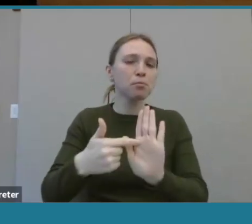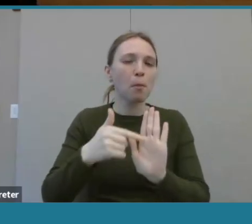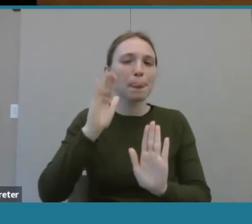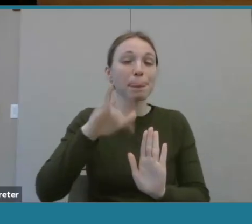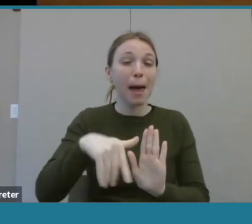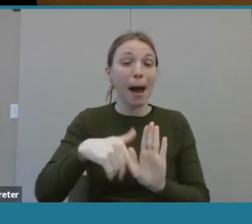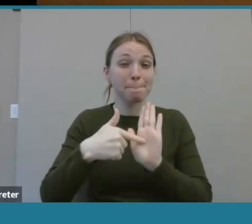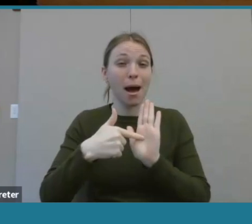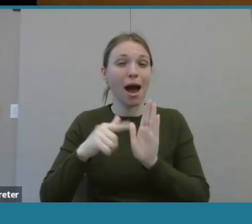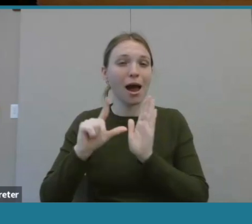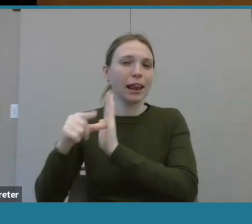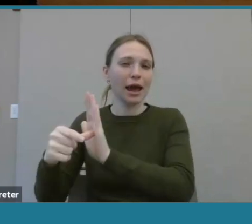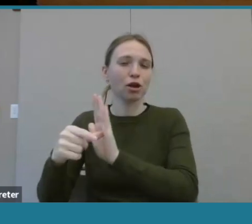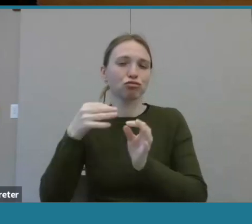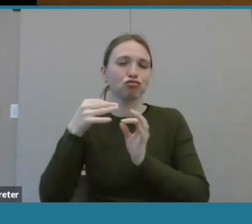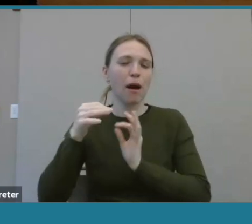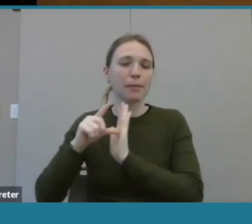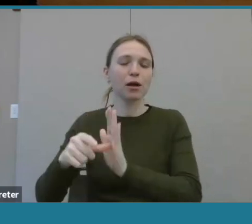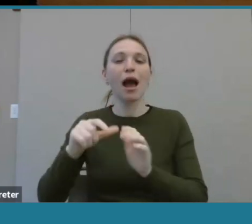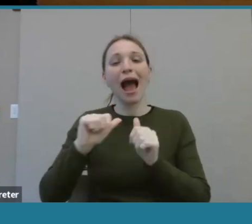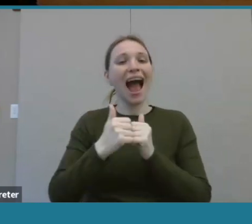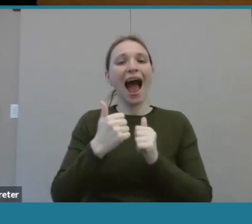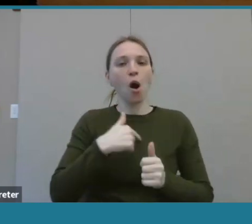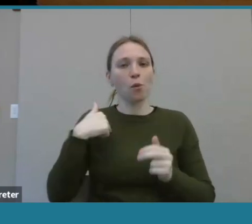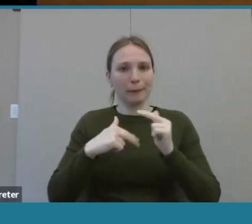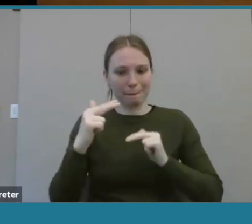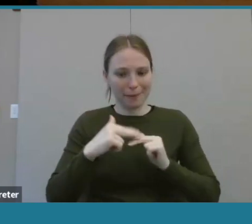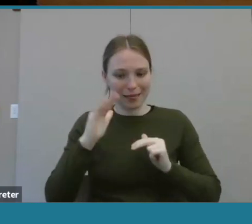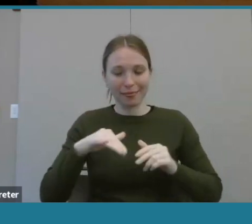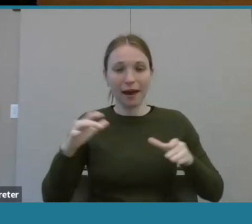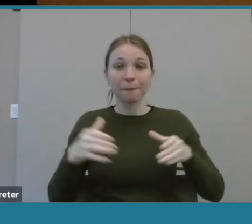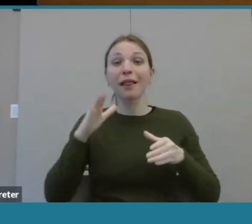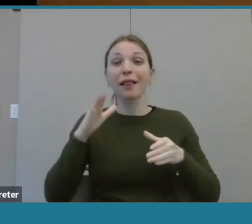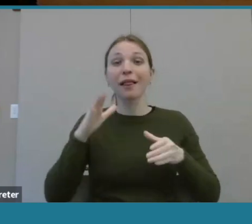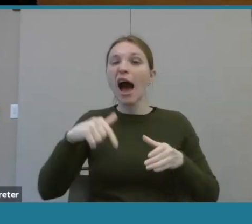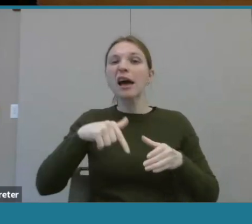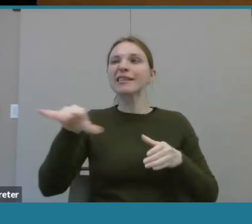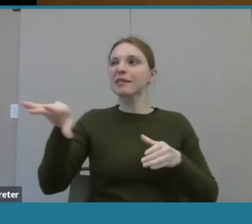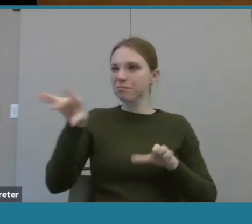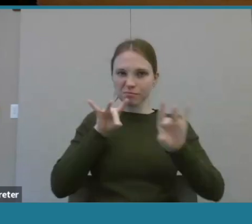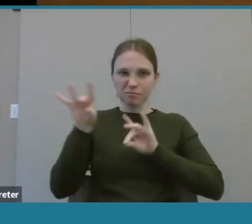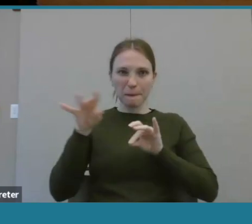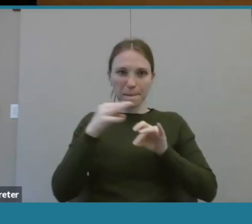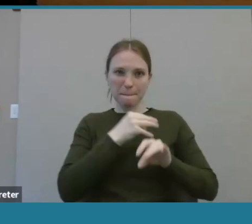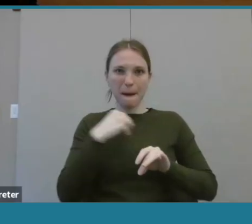Of how we build our interpretives here at the zoo. It's basically a group of select members of our learning department and our marketing and communications department.